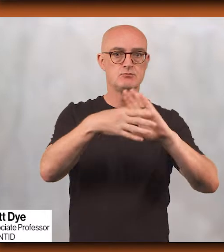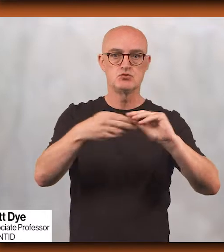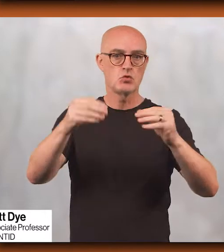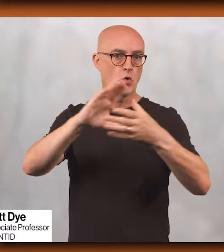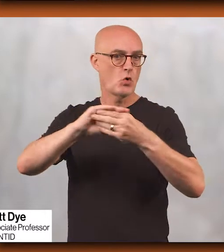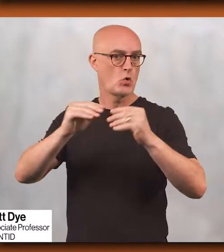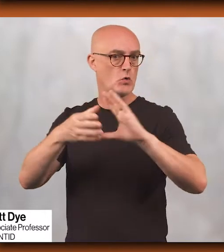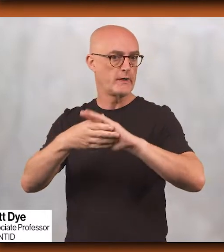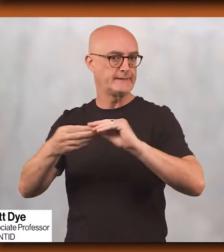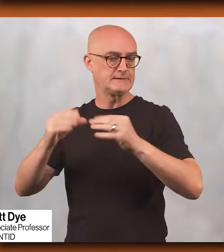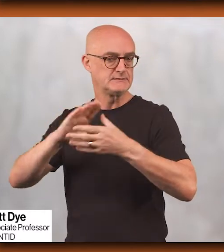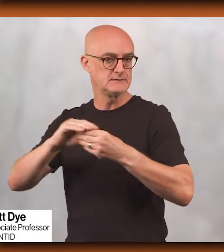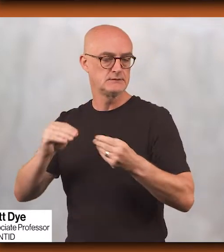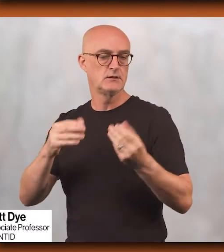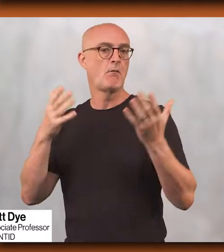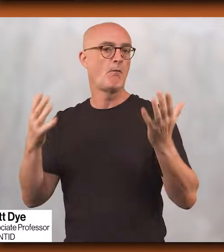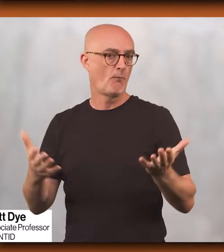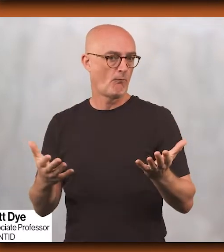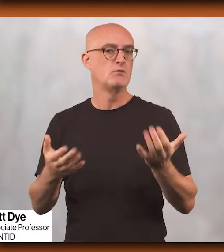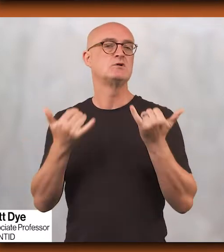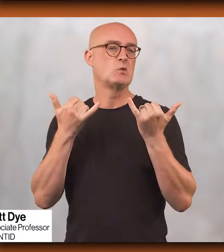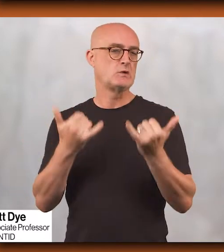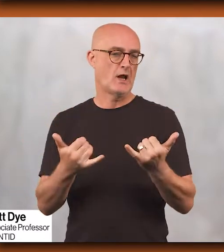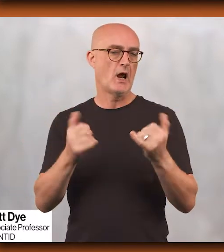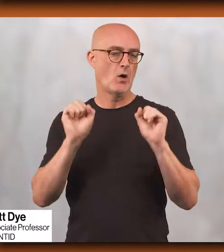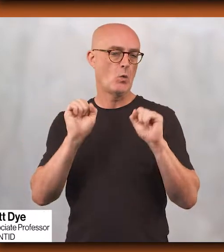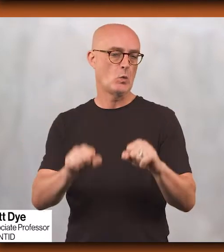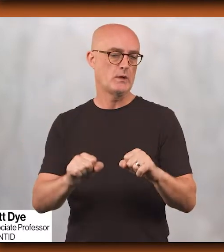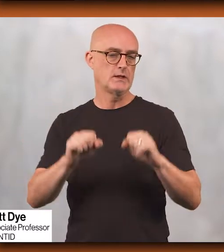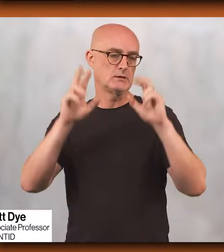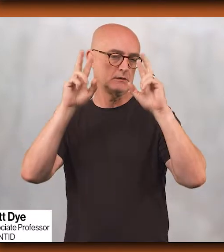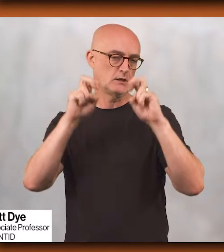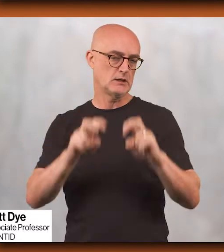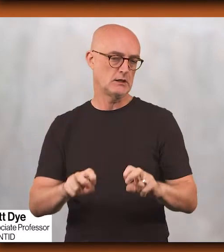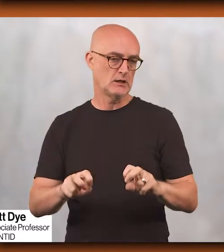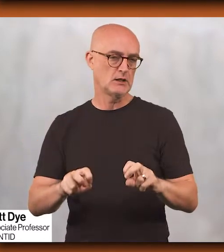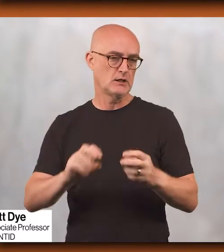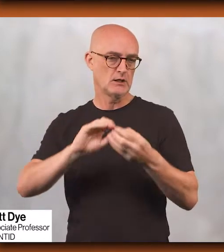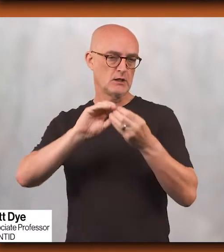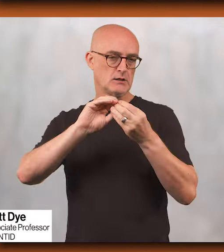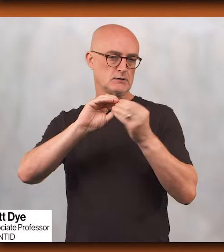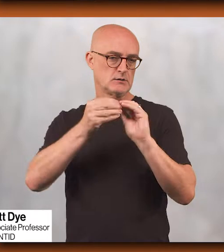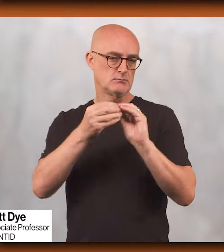at our second research question-- how do languages change over time?-- but we still have this challenge